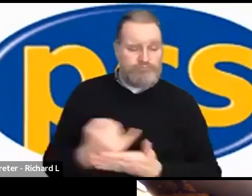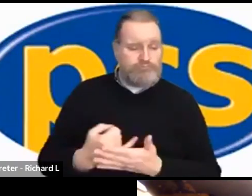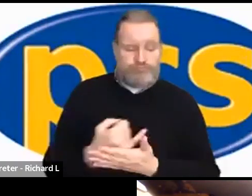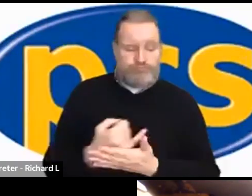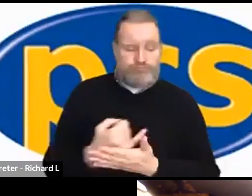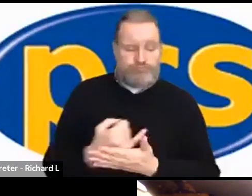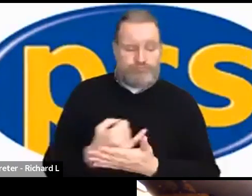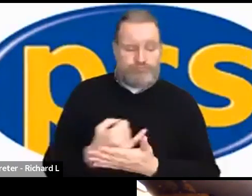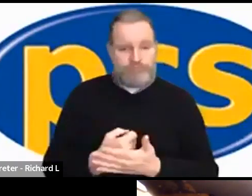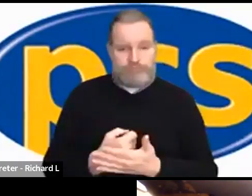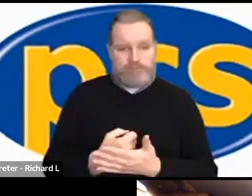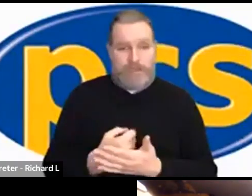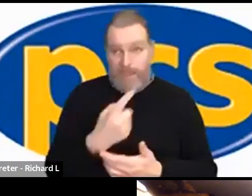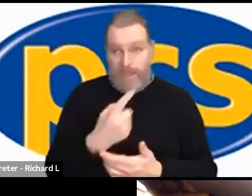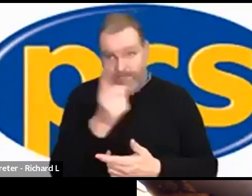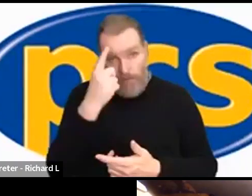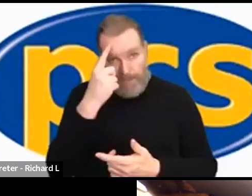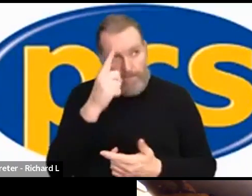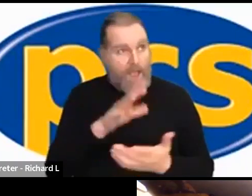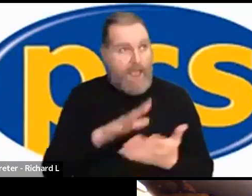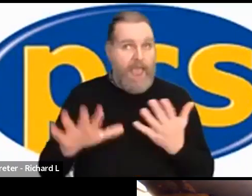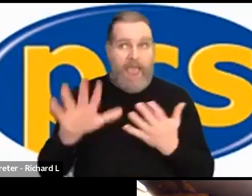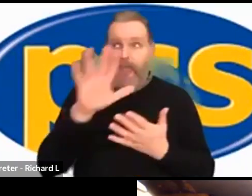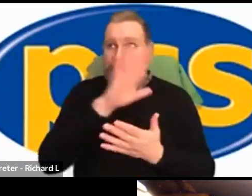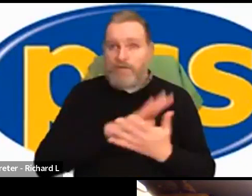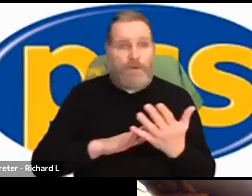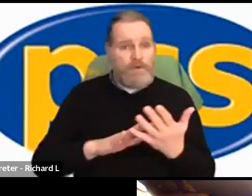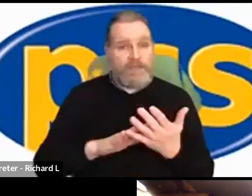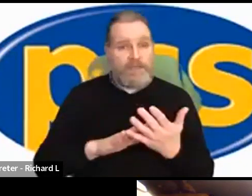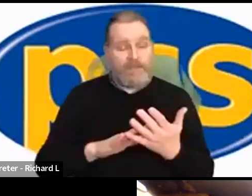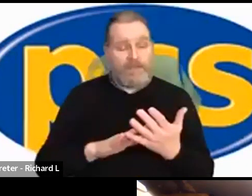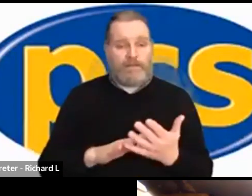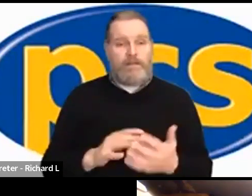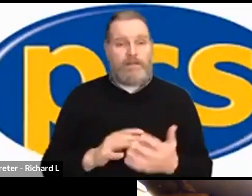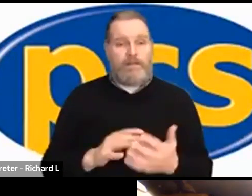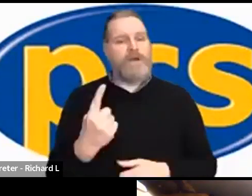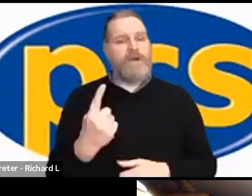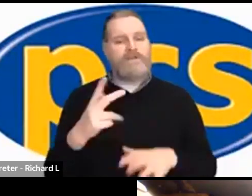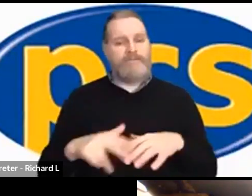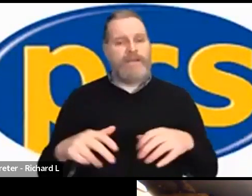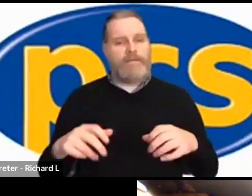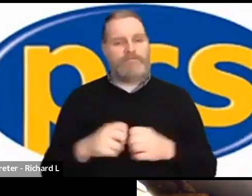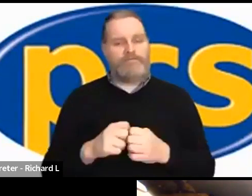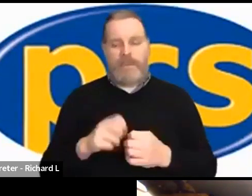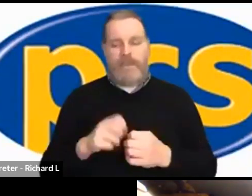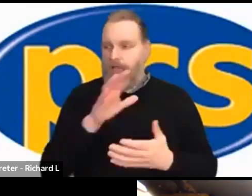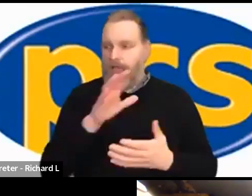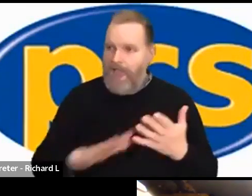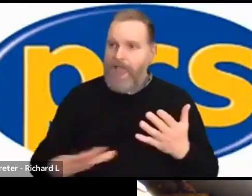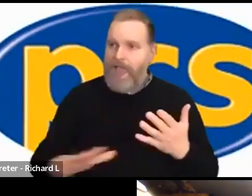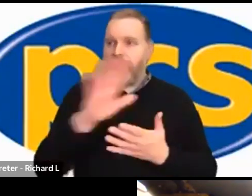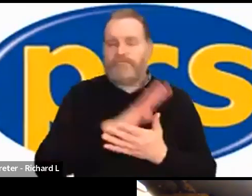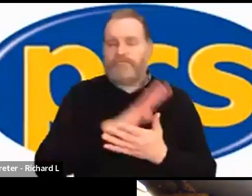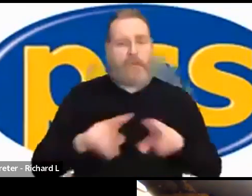in the public in the public sector and in the economy if you think about who's if you think about who's on strike next week. t week, though uniquely as a